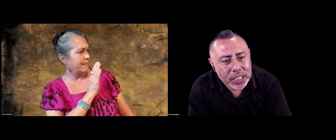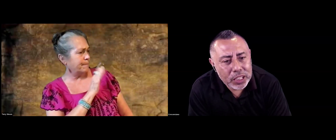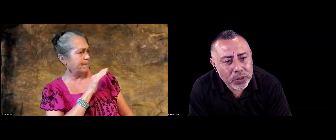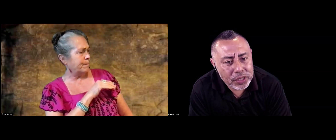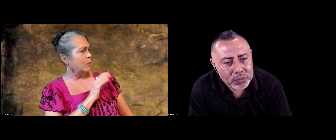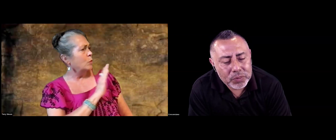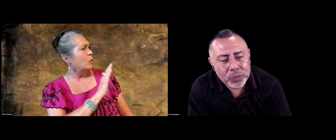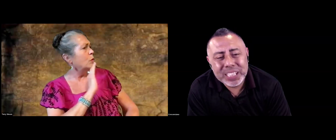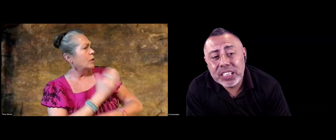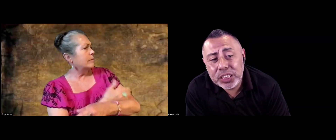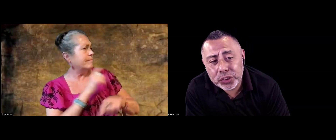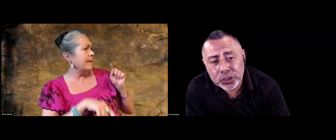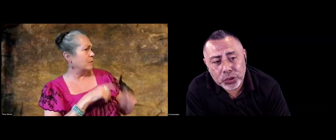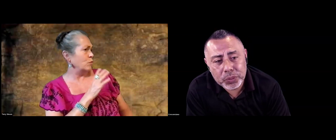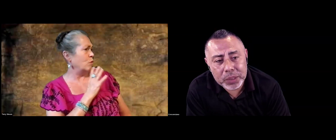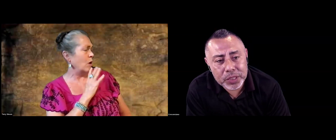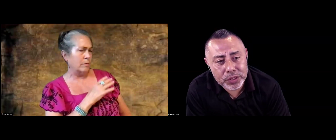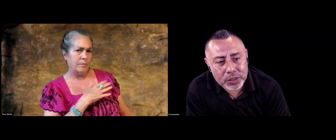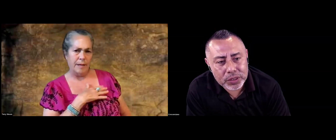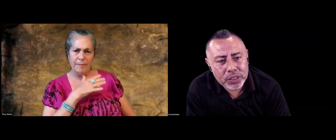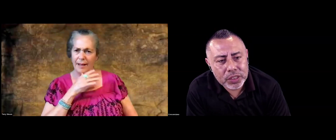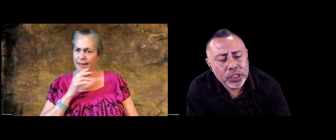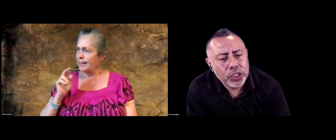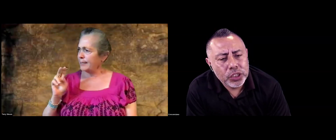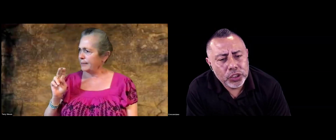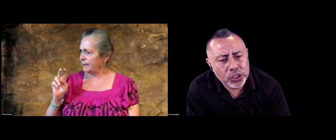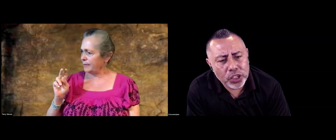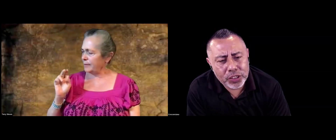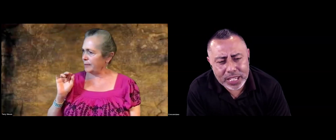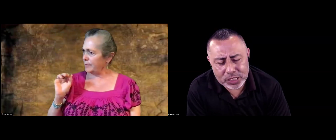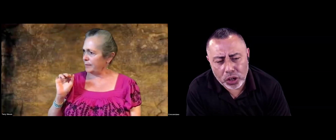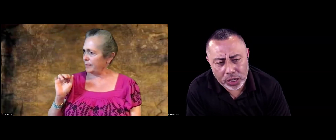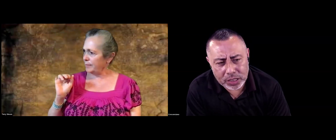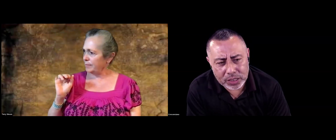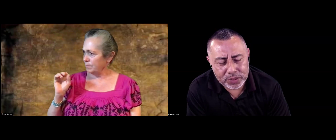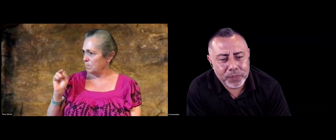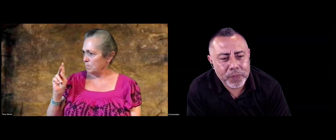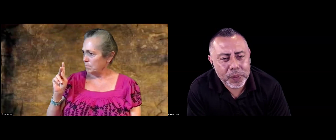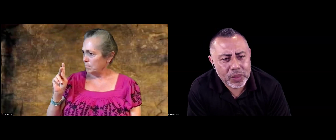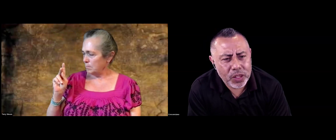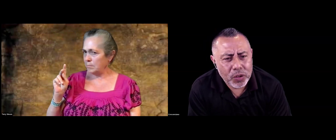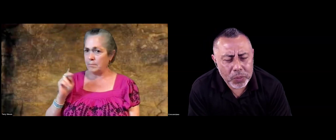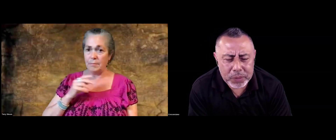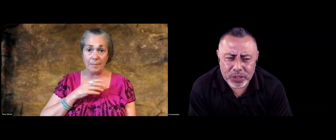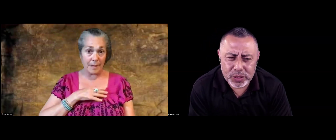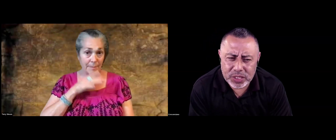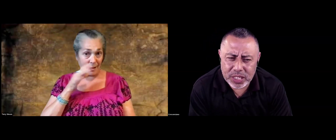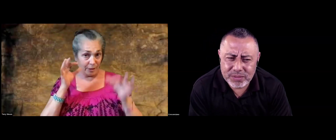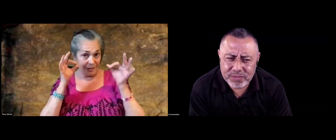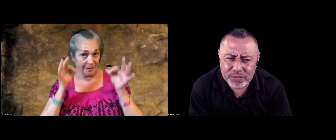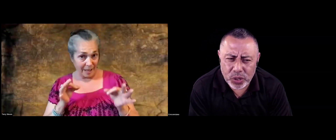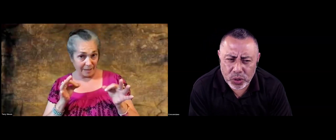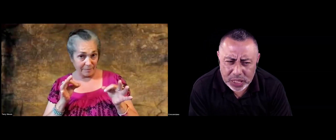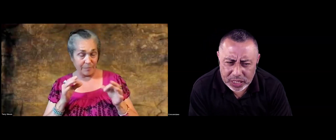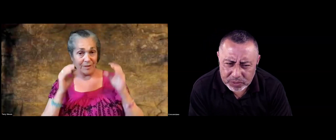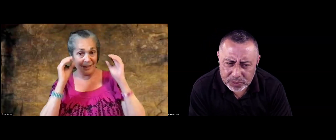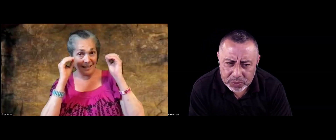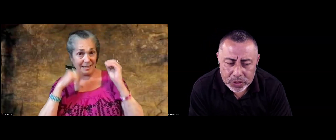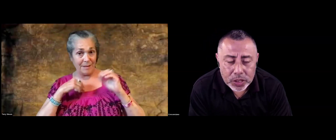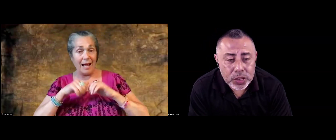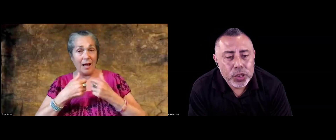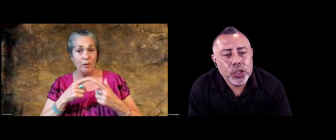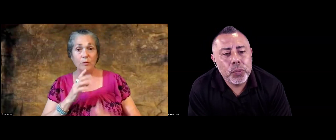Later on, my teacher told my mother, Your daughter can't talk. My mother said, okay.